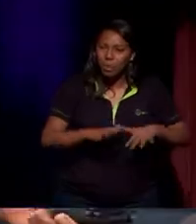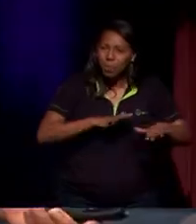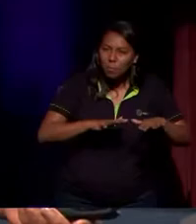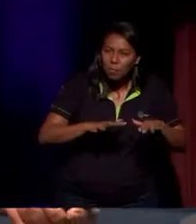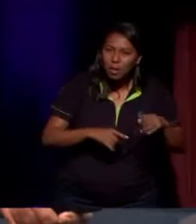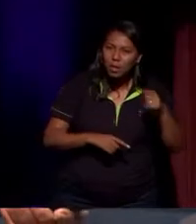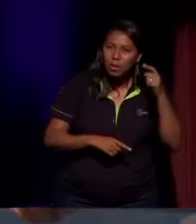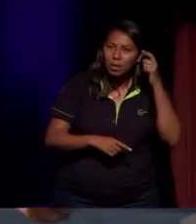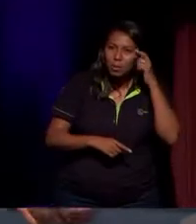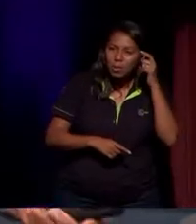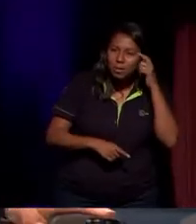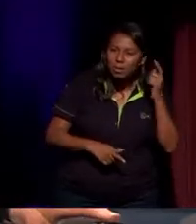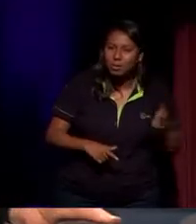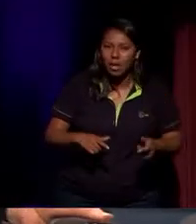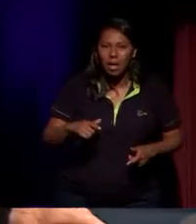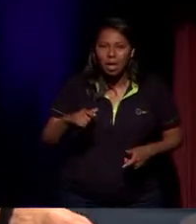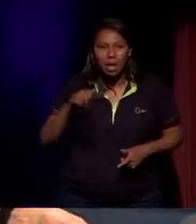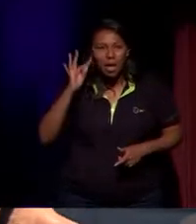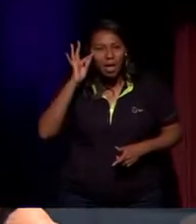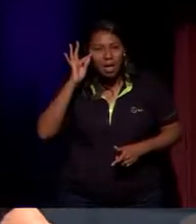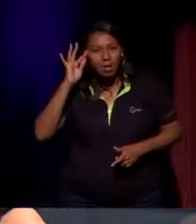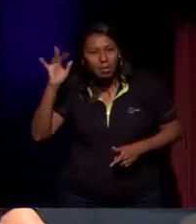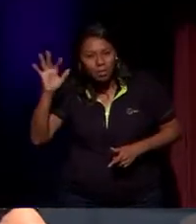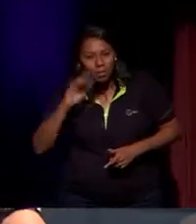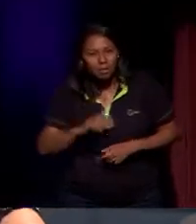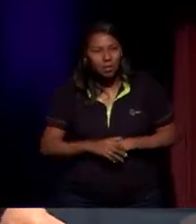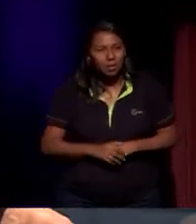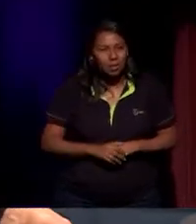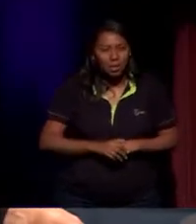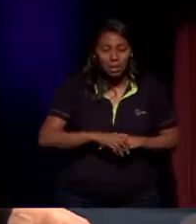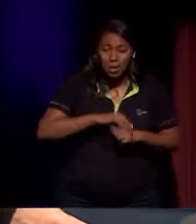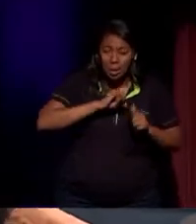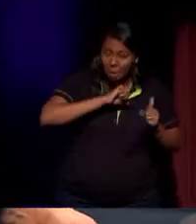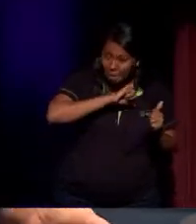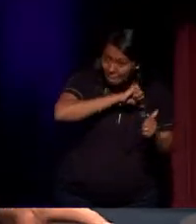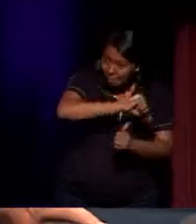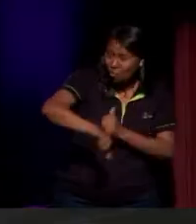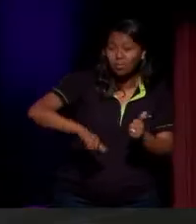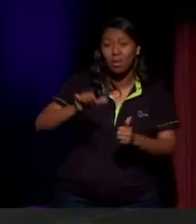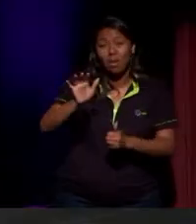change the gym because we had to fight to change the Eduardo Mondlane University,